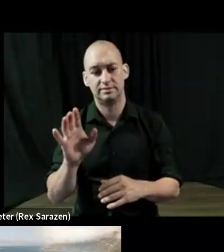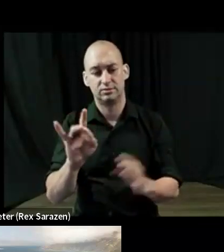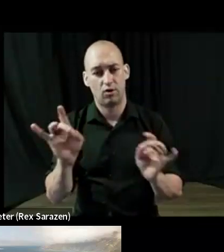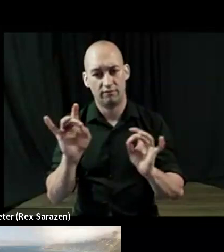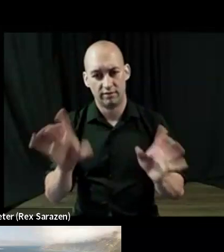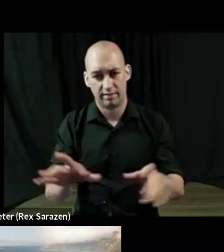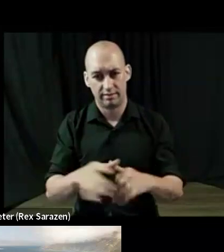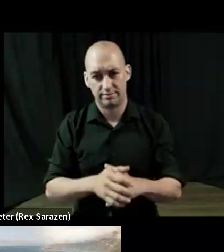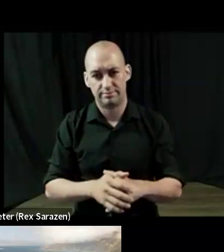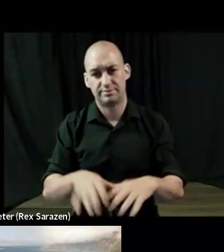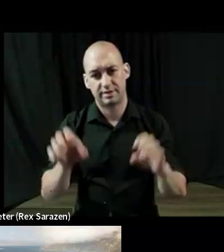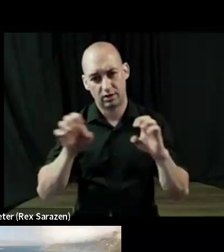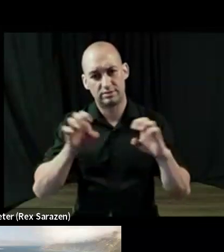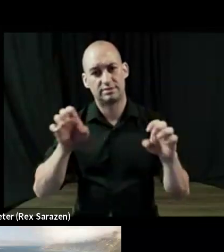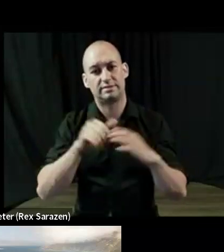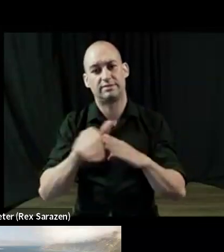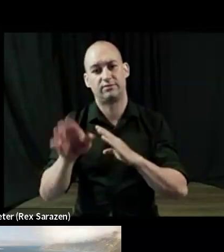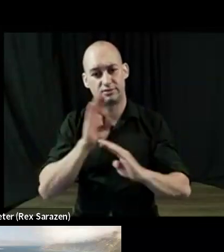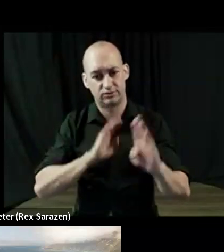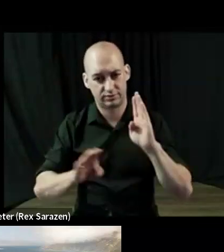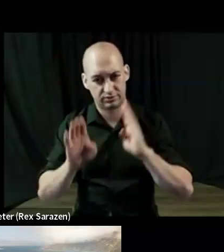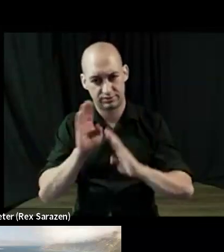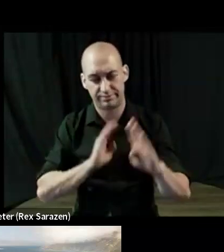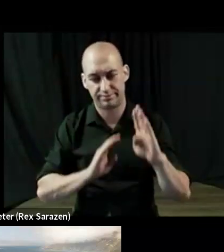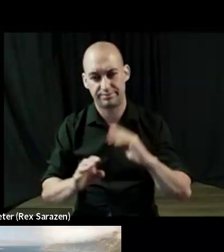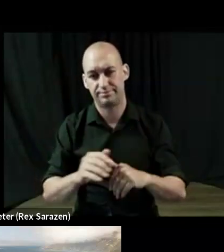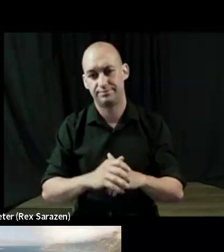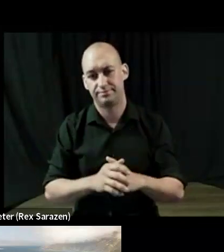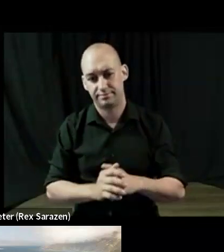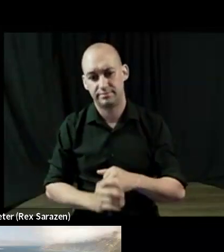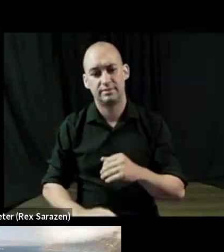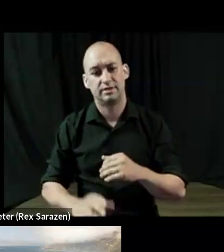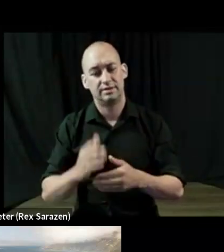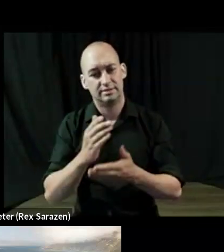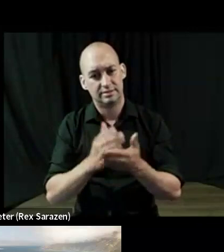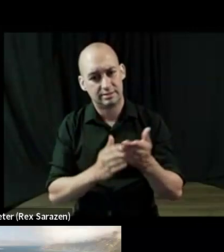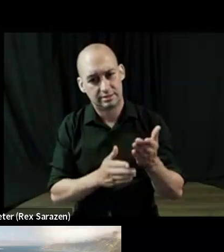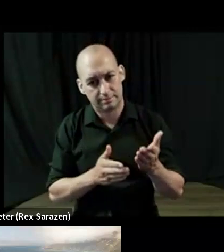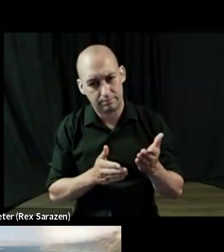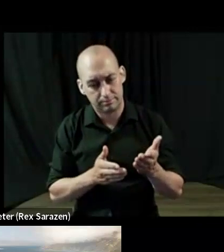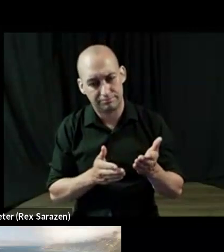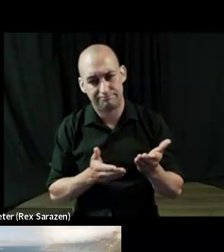an exercise in frustration. But so, somehow, we need to be able to really look at communication